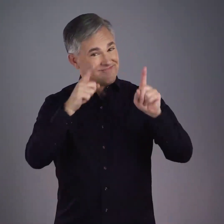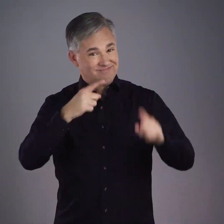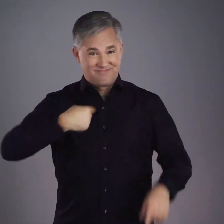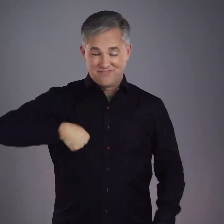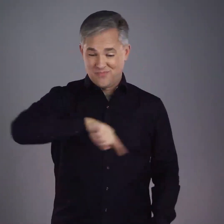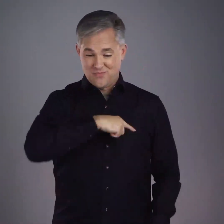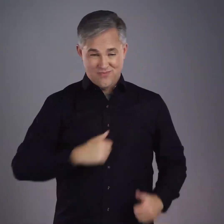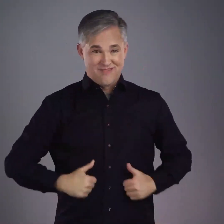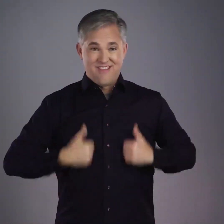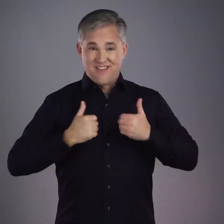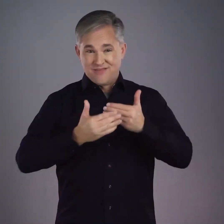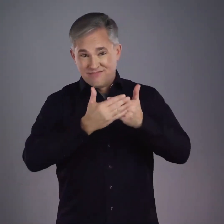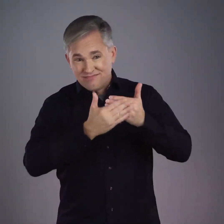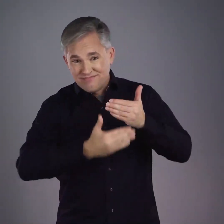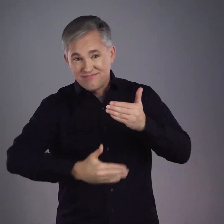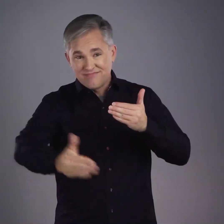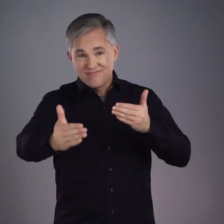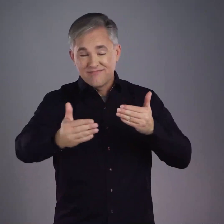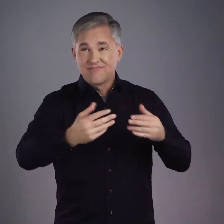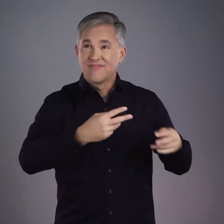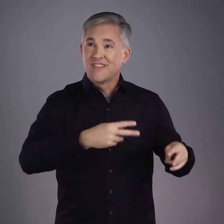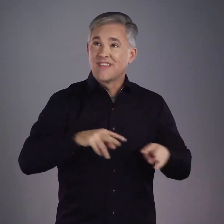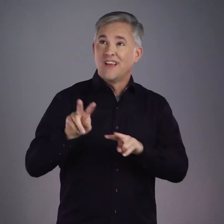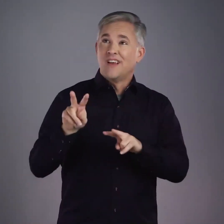of Him who presides over us all.